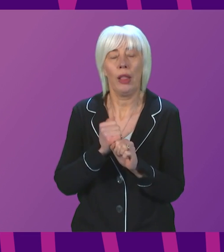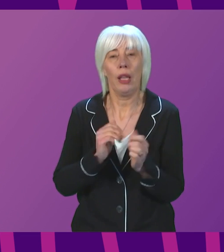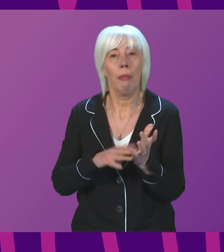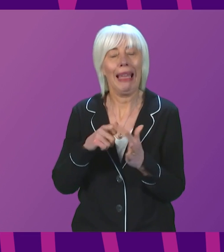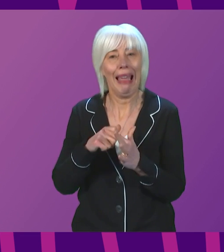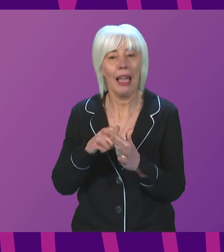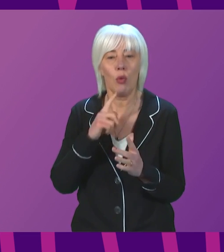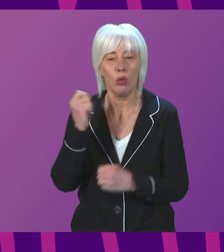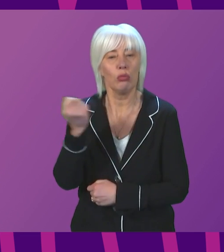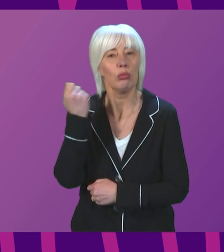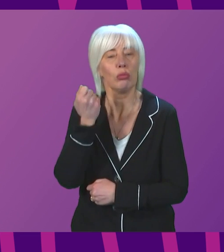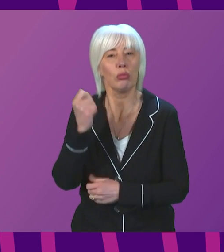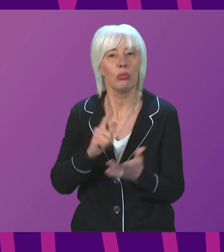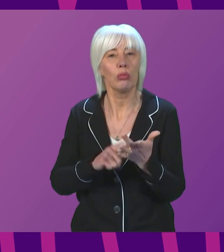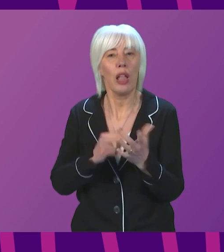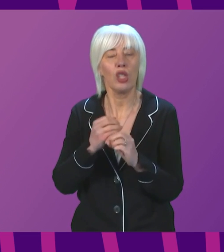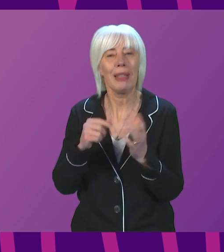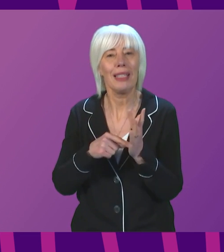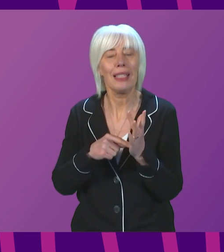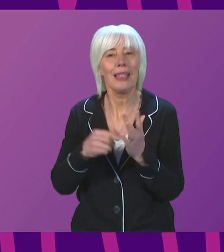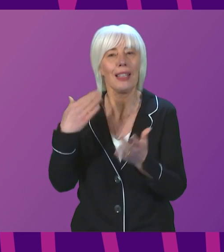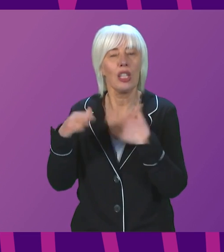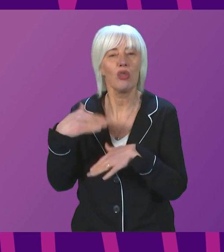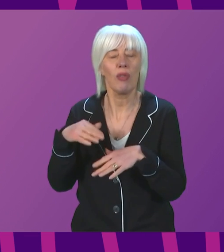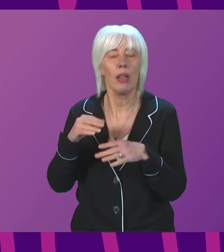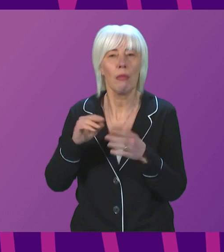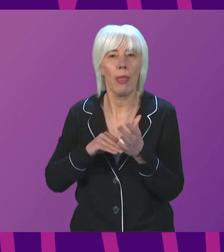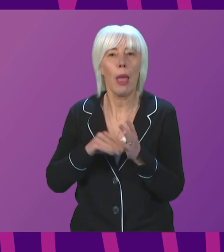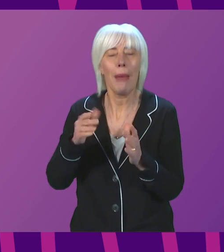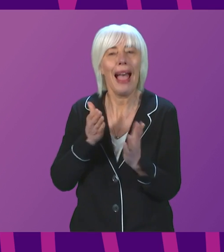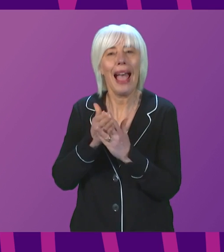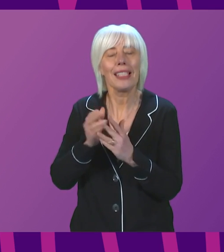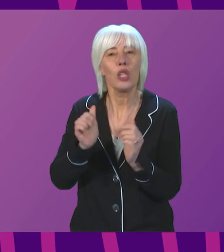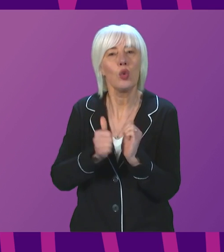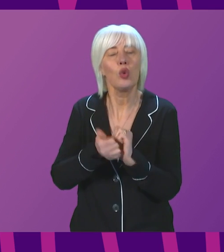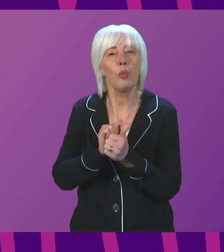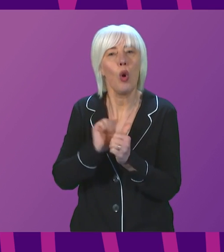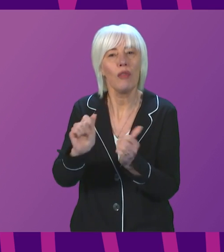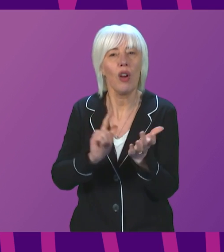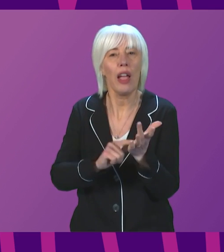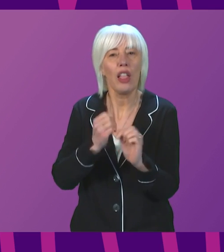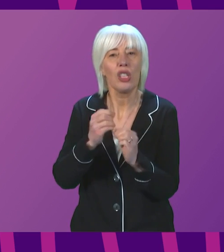we celebrate LGBT history month. Access to sport for LGBT+ people has been historically challenging, and it remains so